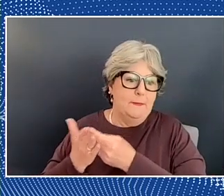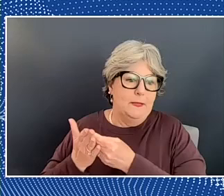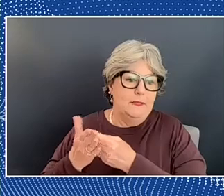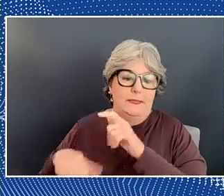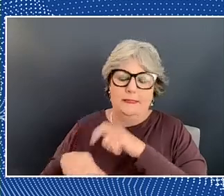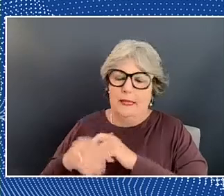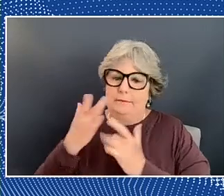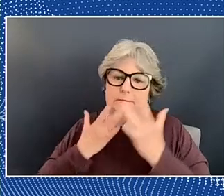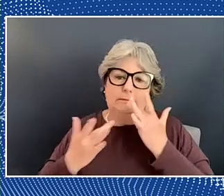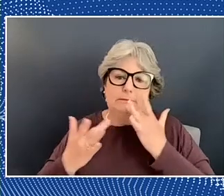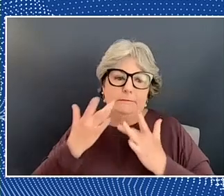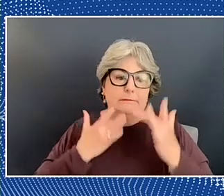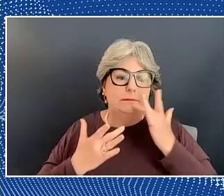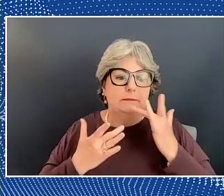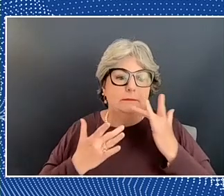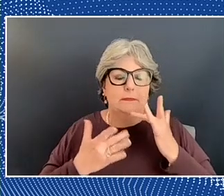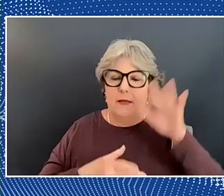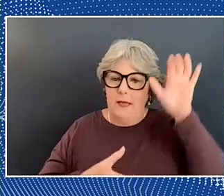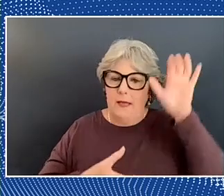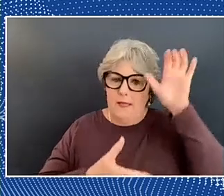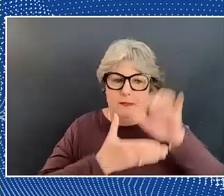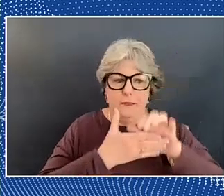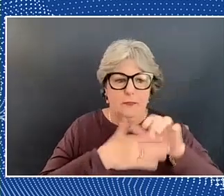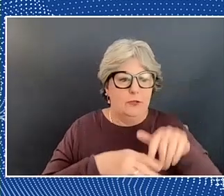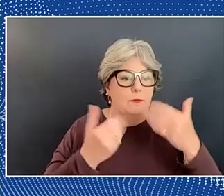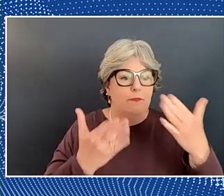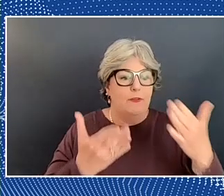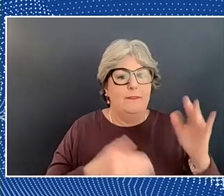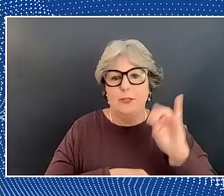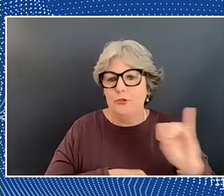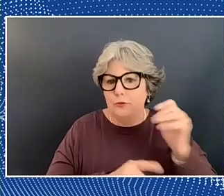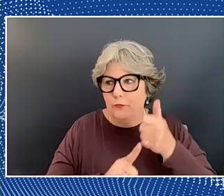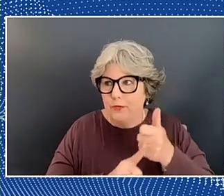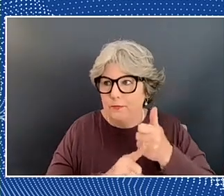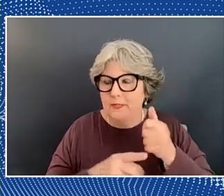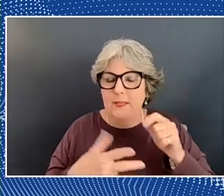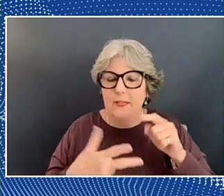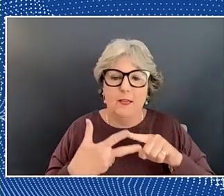He was unable to provide insurance for himself or the boys, afford health, dental